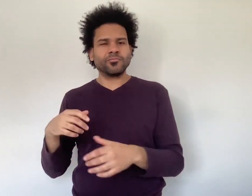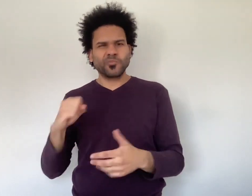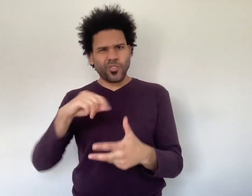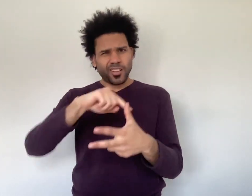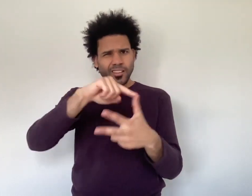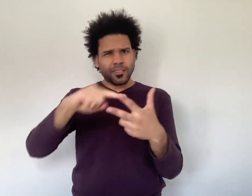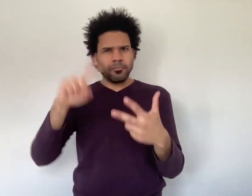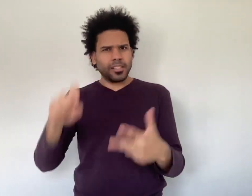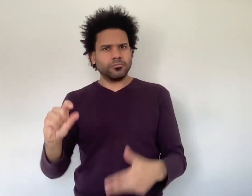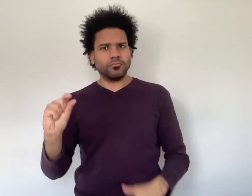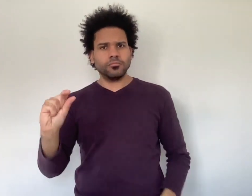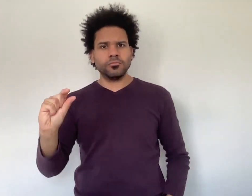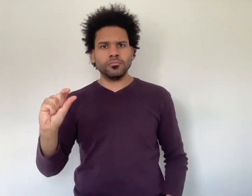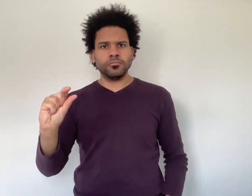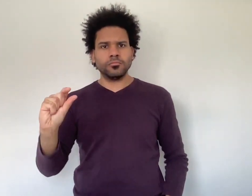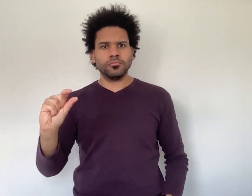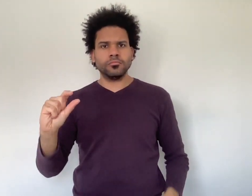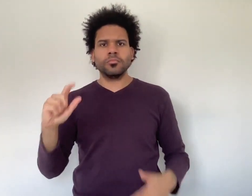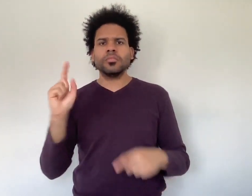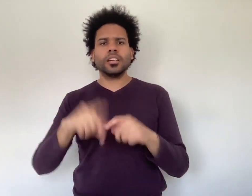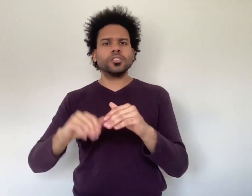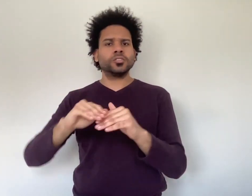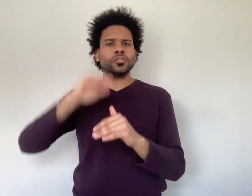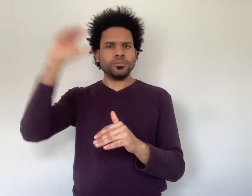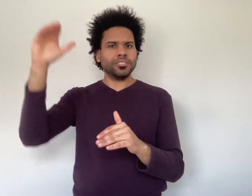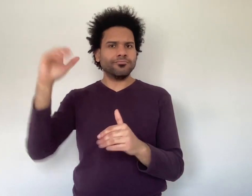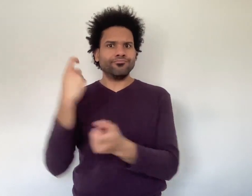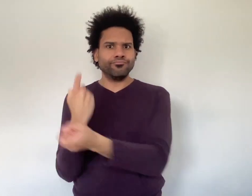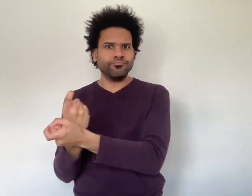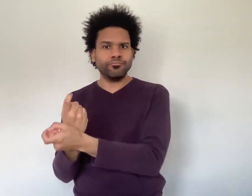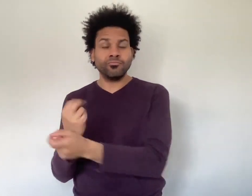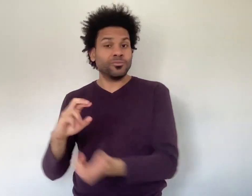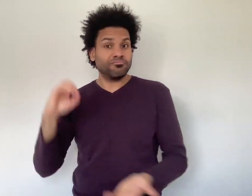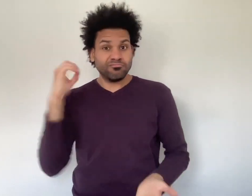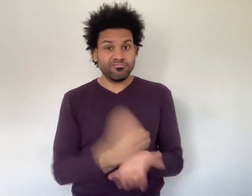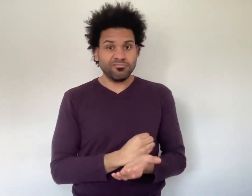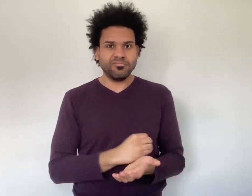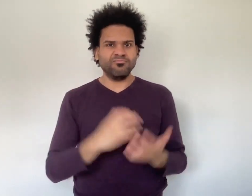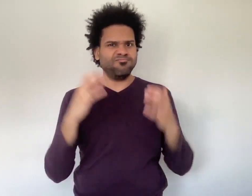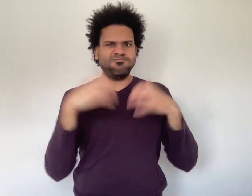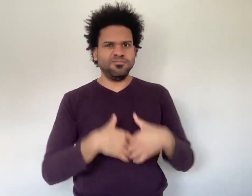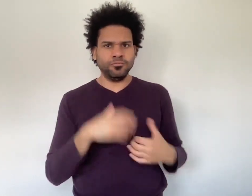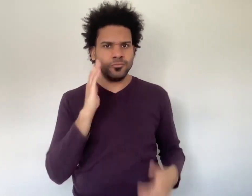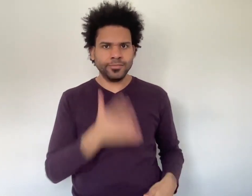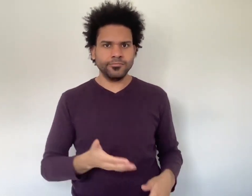Overall, all three trace elements are present in tiny amounts. Excessive consumption causes toxicity while deficiency will cause functional collapse.